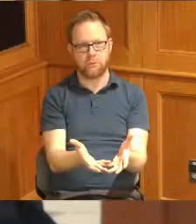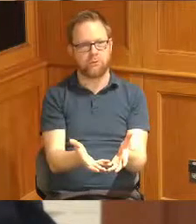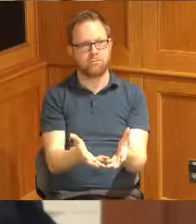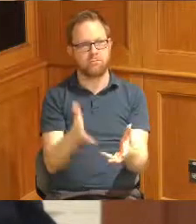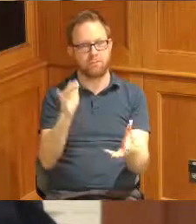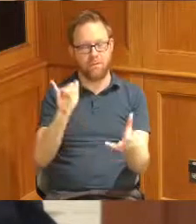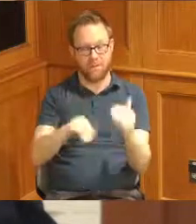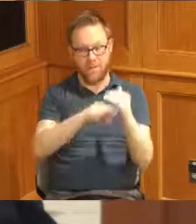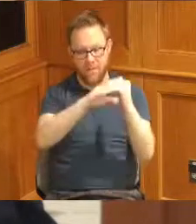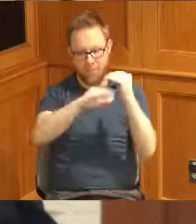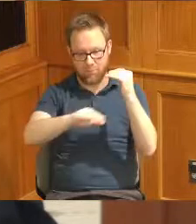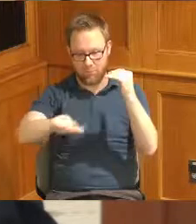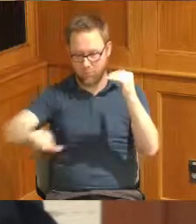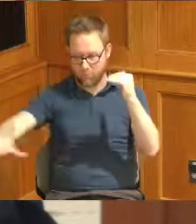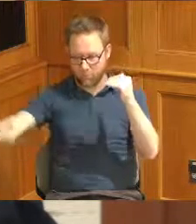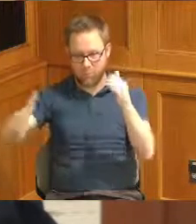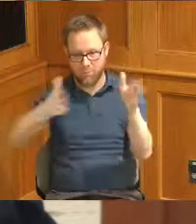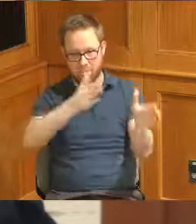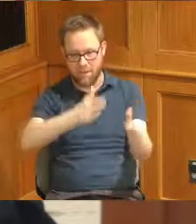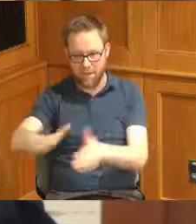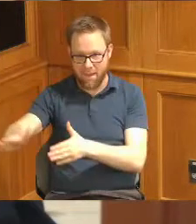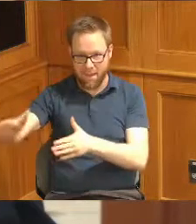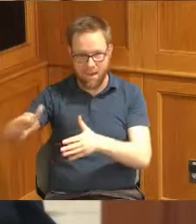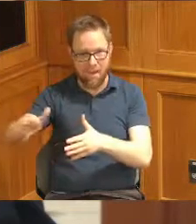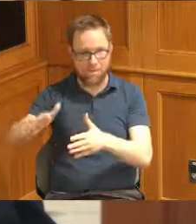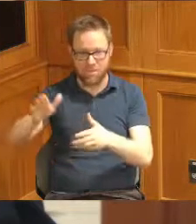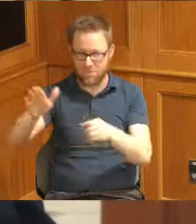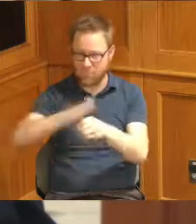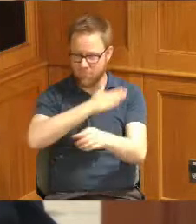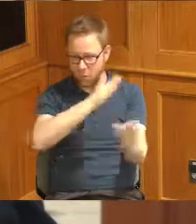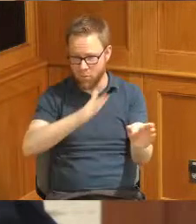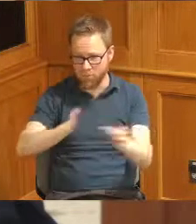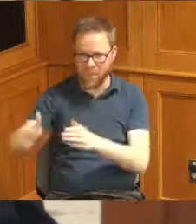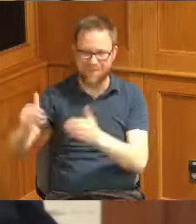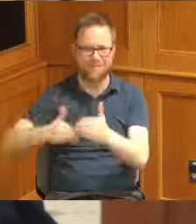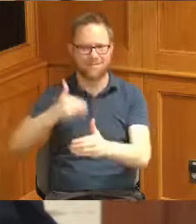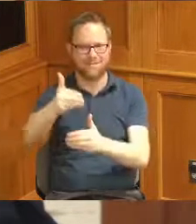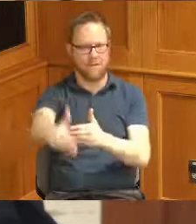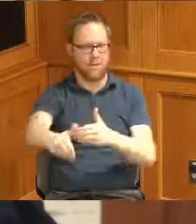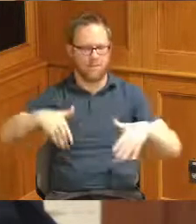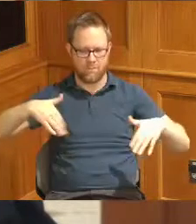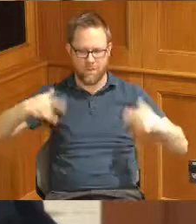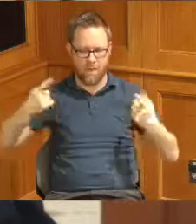plan and floodplain will take place next and you're exactly right I mean it's difficult to